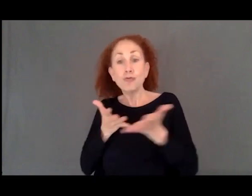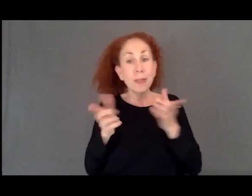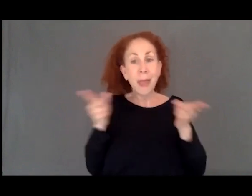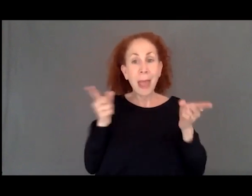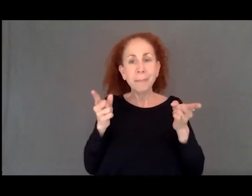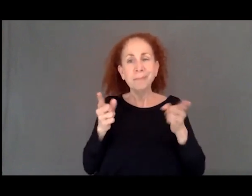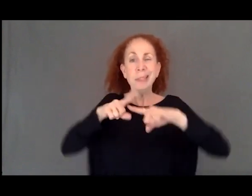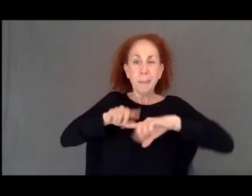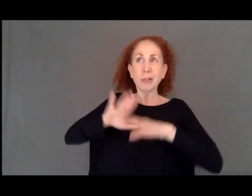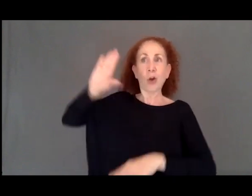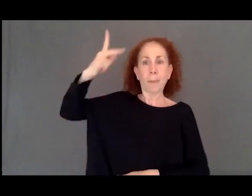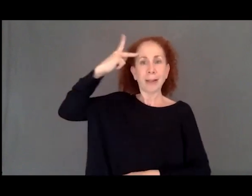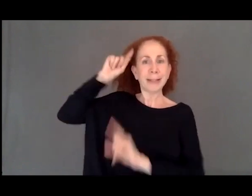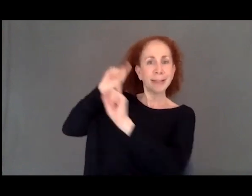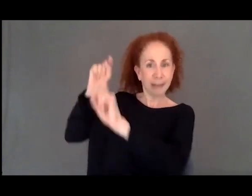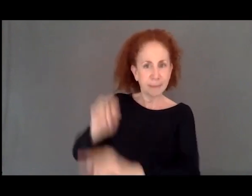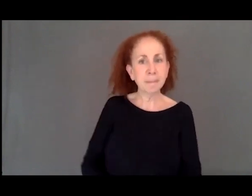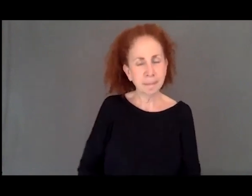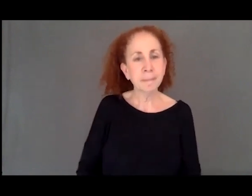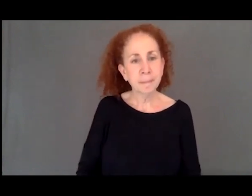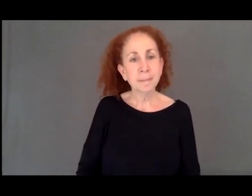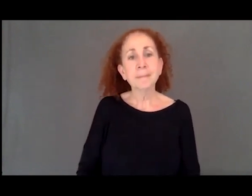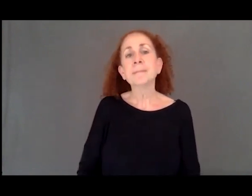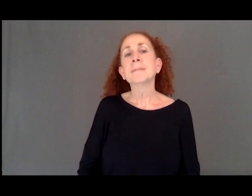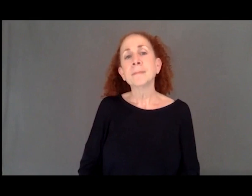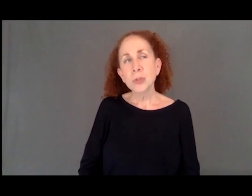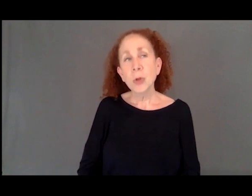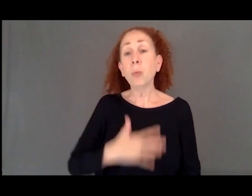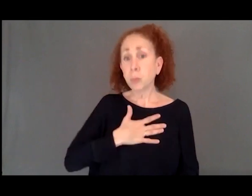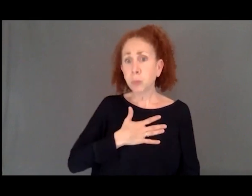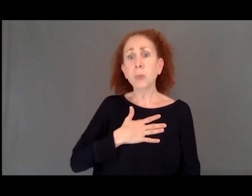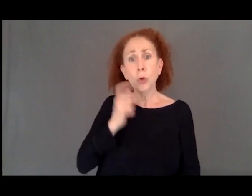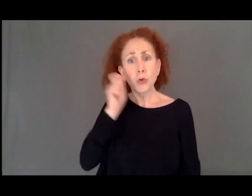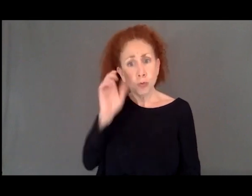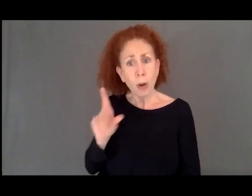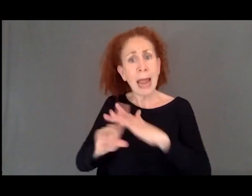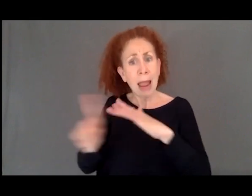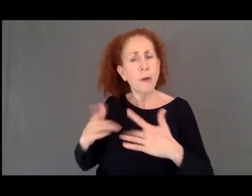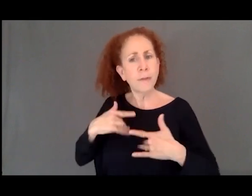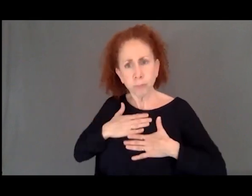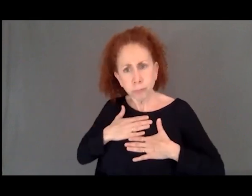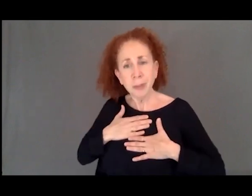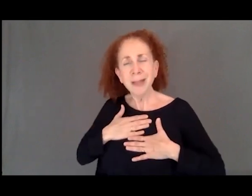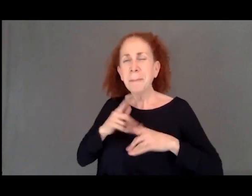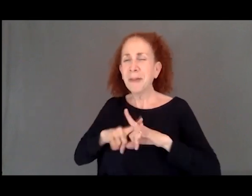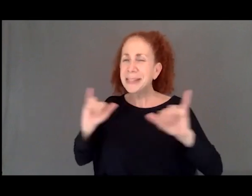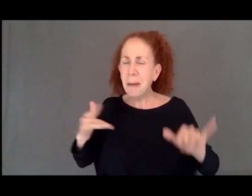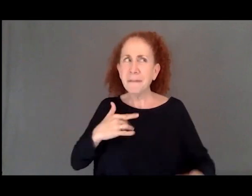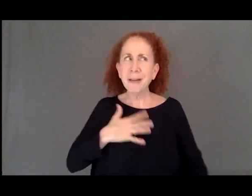is highly, highly politicized. So on the one hand, I have deep empathy for Ukrainian refugees. And at the same time, I'm deeply aware that this